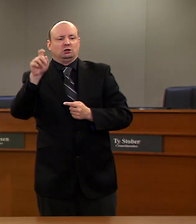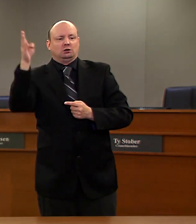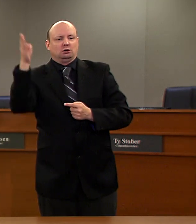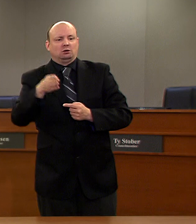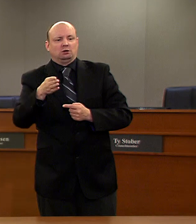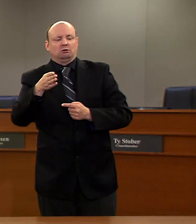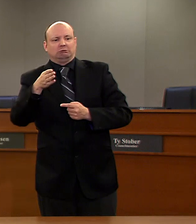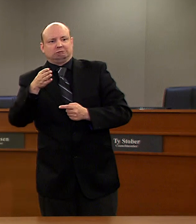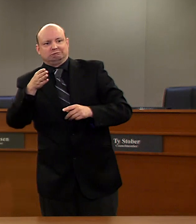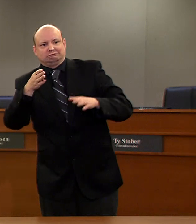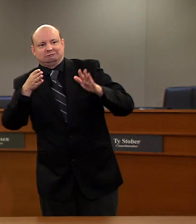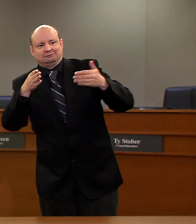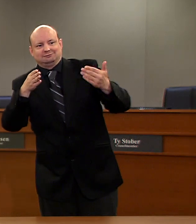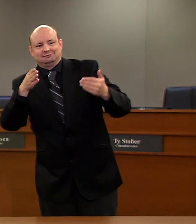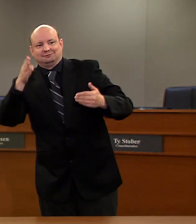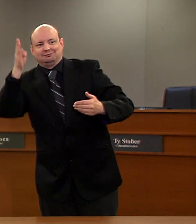Just look at the City website you'll find them.